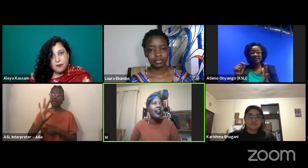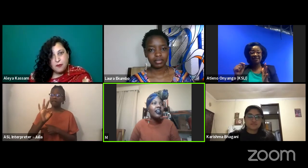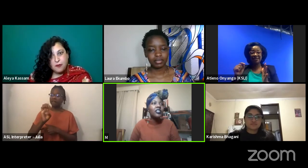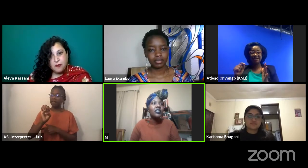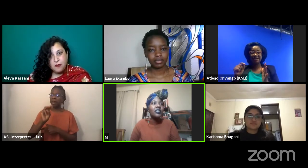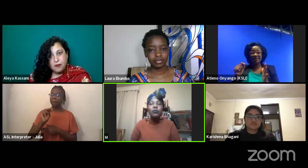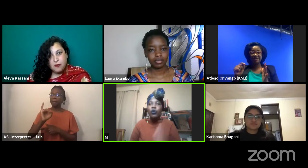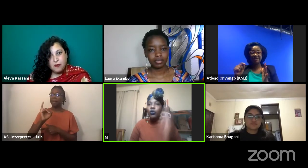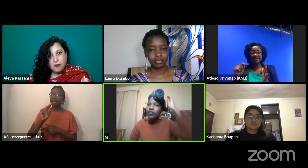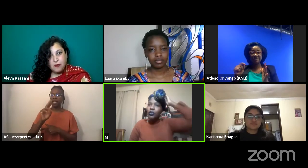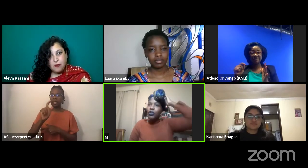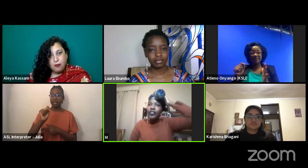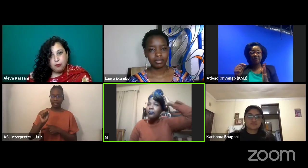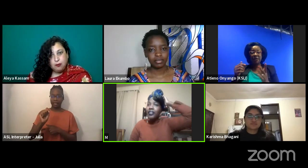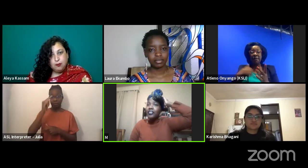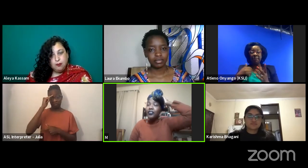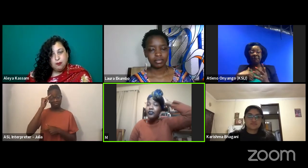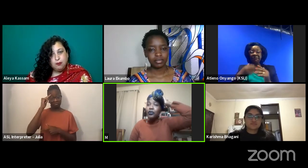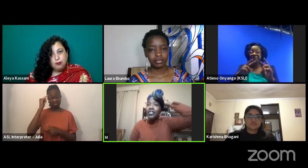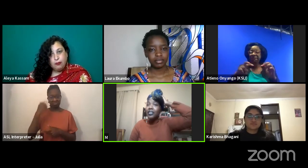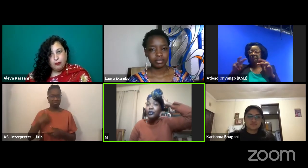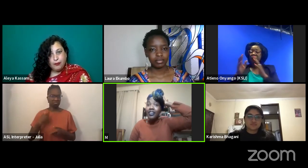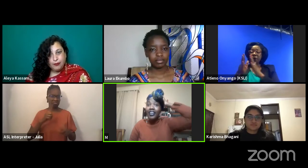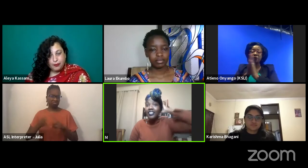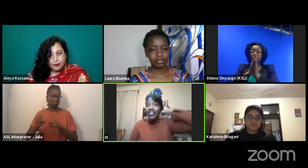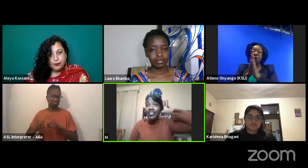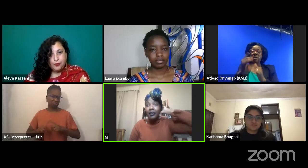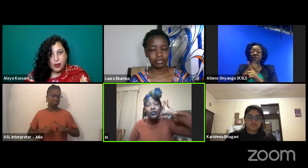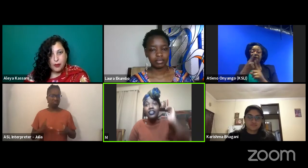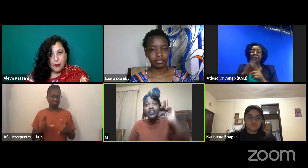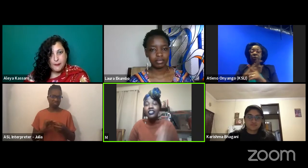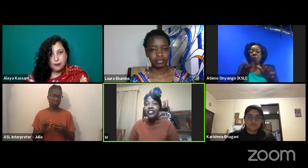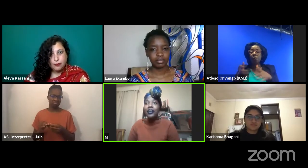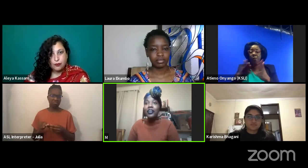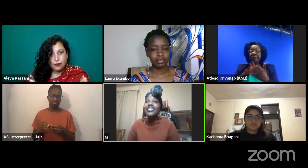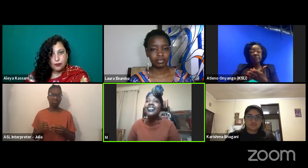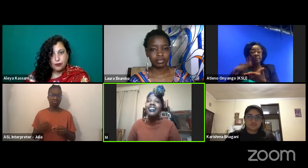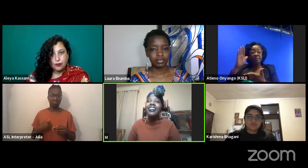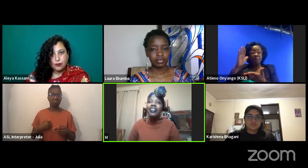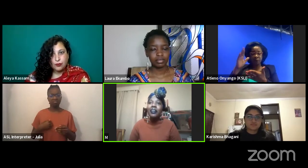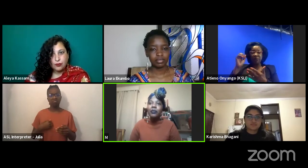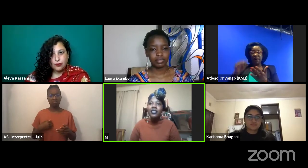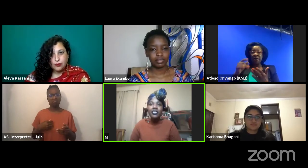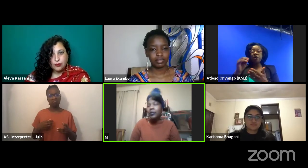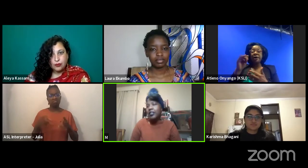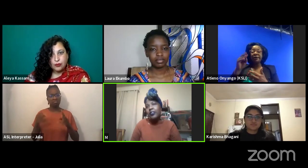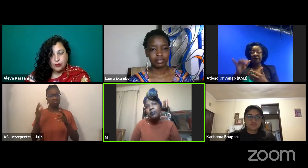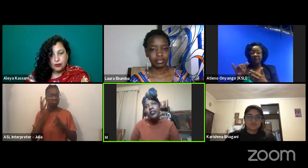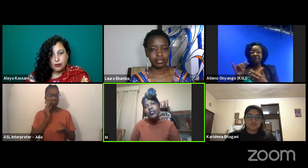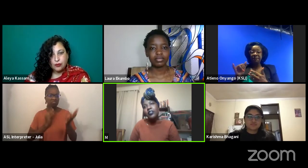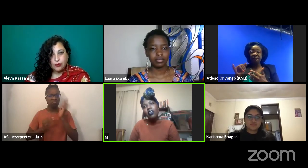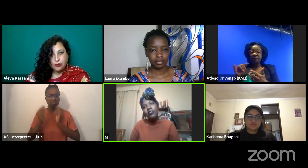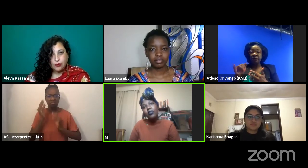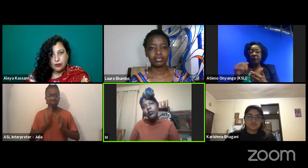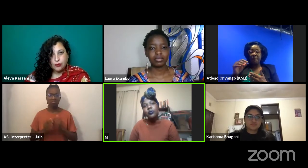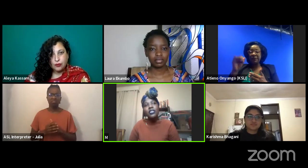I've just explored story in many different forms, actually like most and artists, I'll be honest, kinda multi-disciplinary, play different art forms